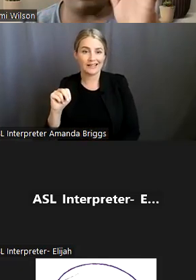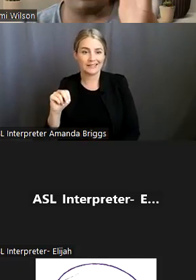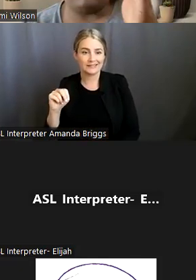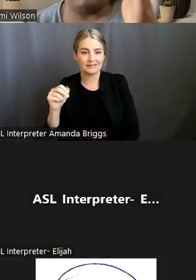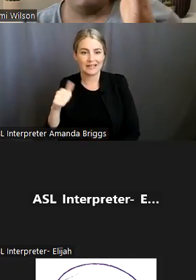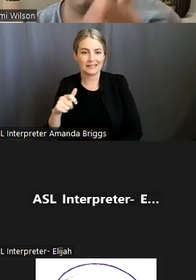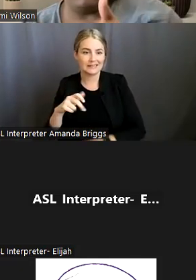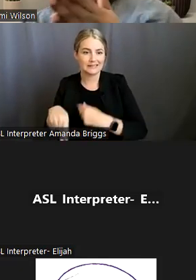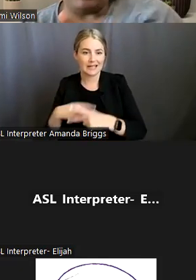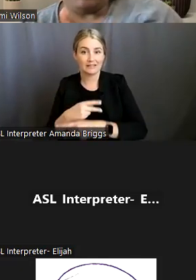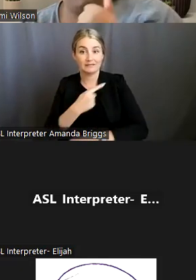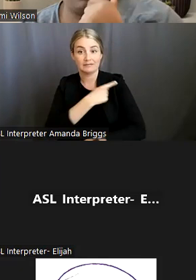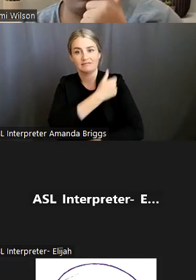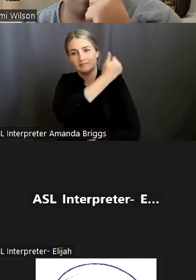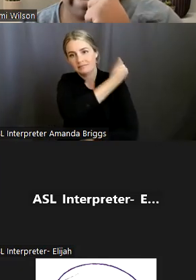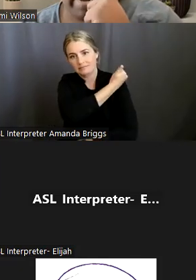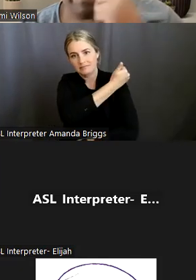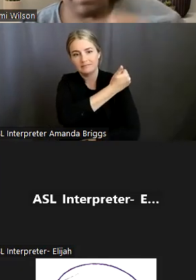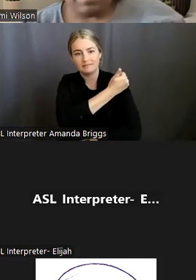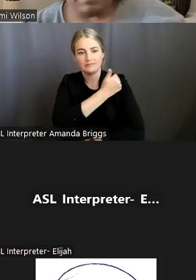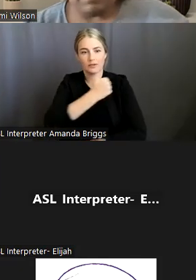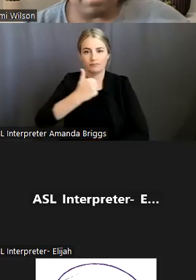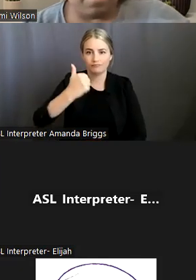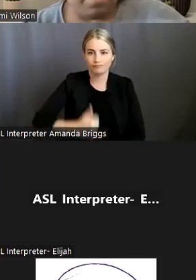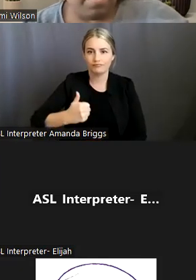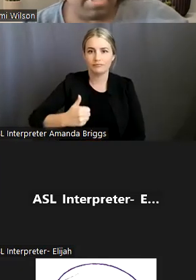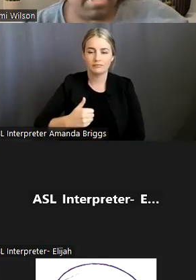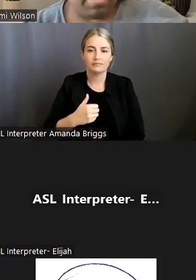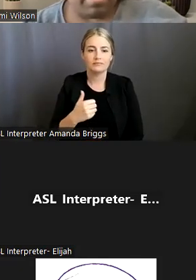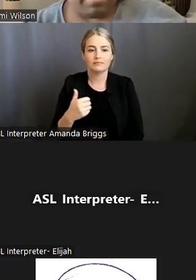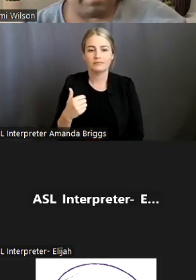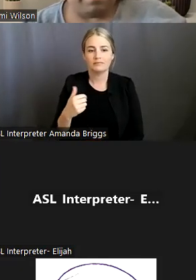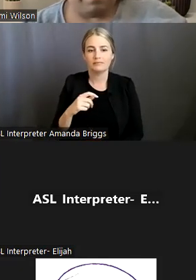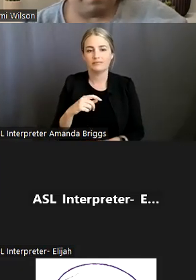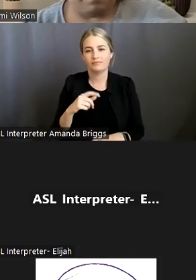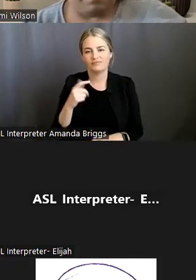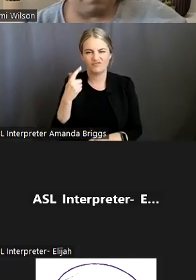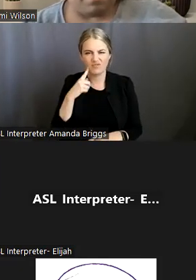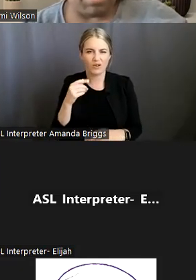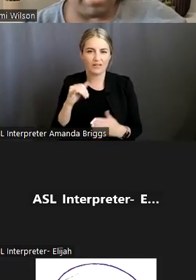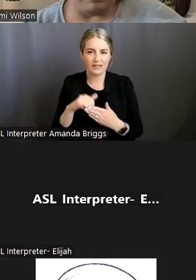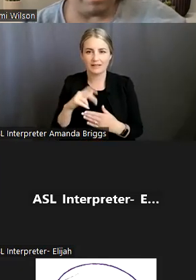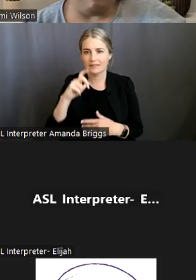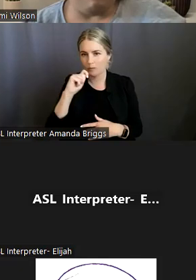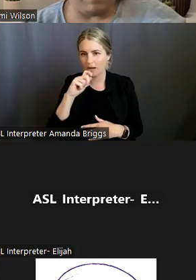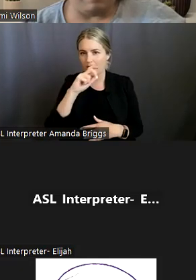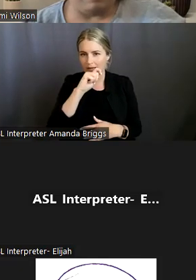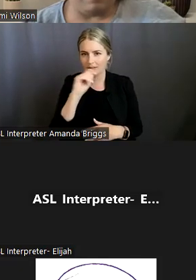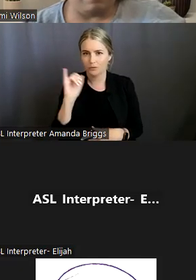kind, whether it's the injection or the spray. And so I actually have a video that